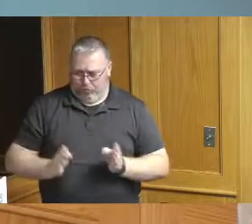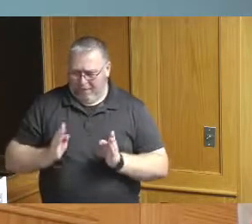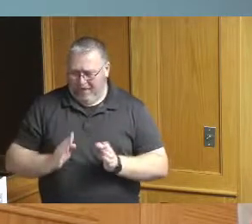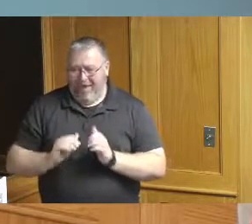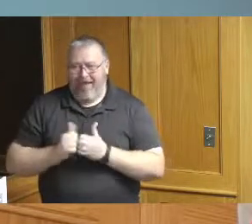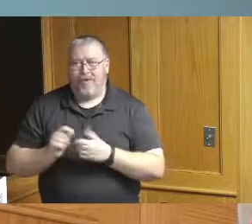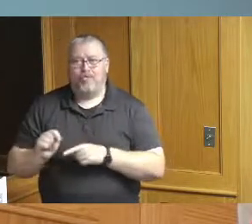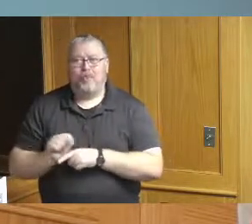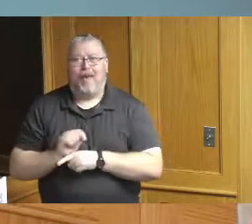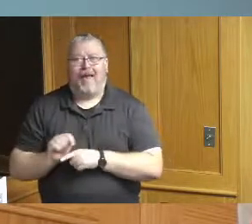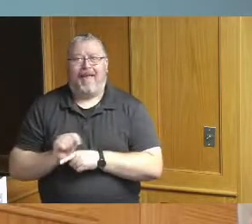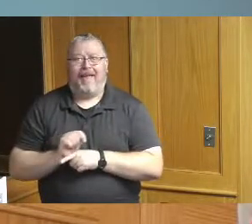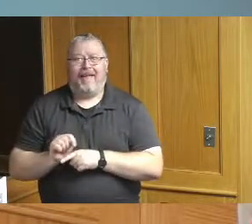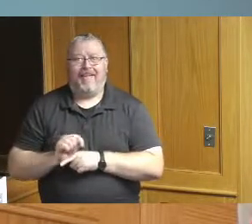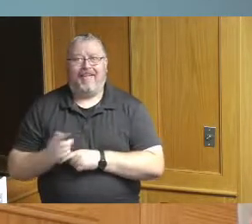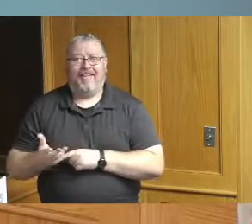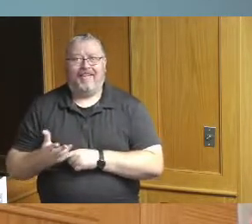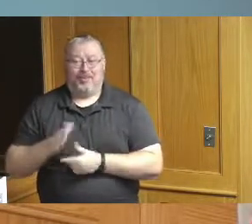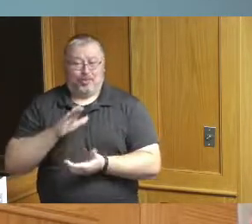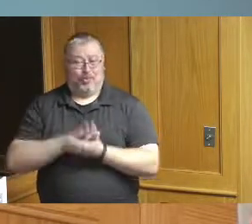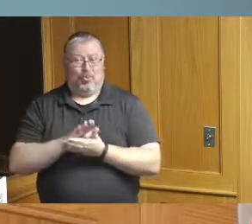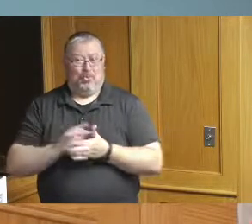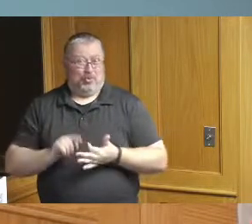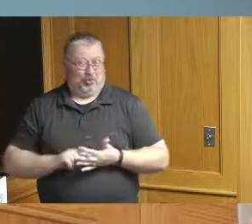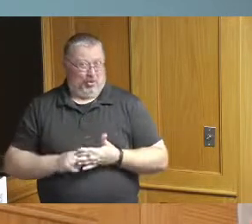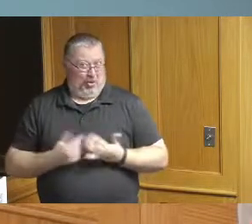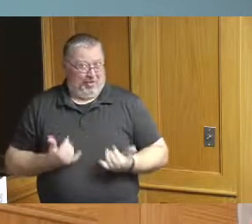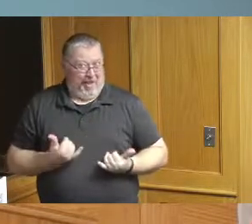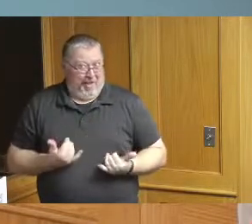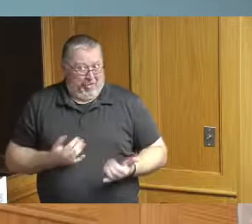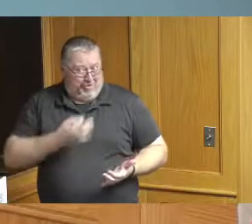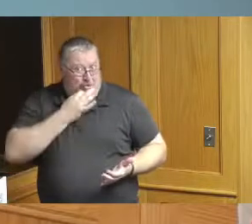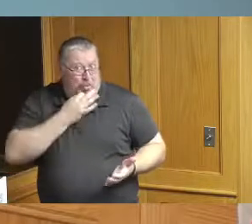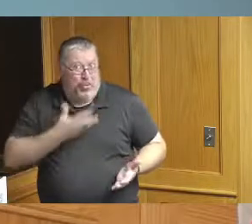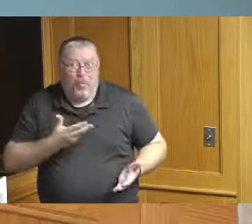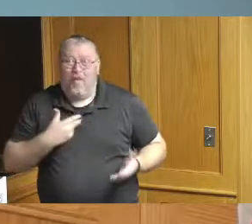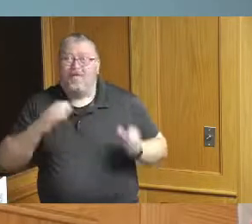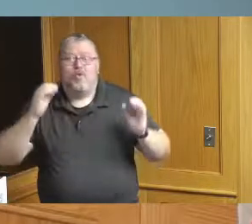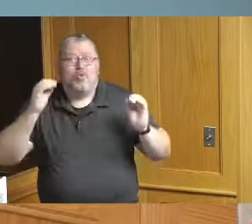you know the school is starting now and we don't have no transition so it feels like